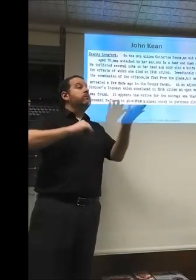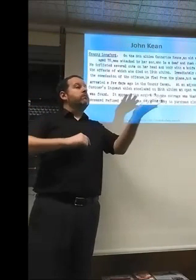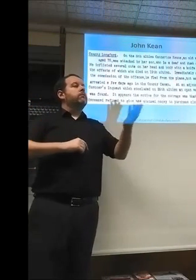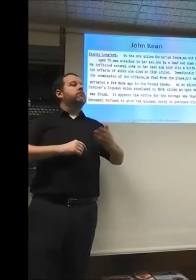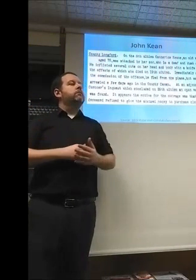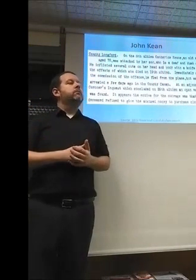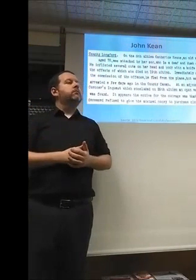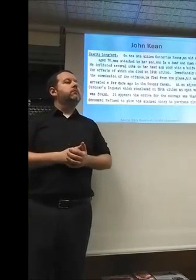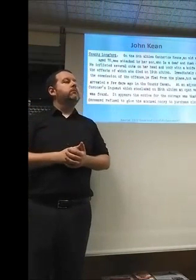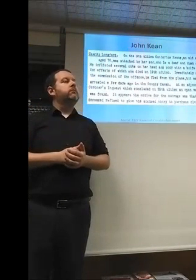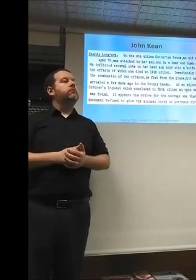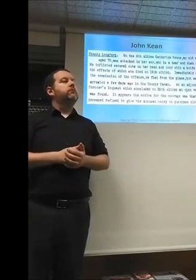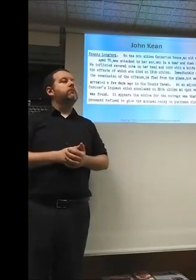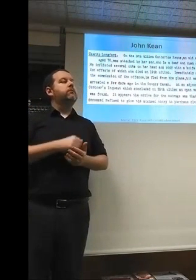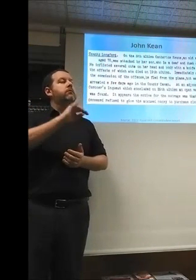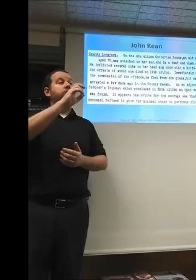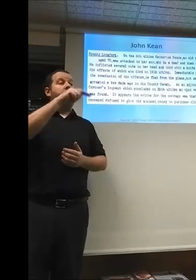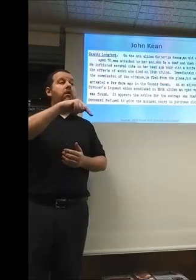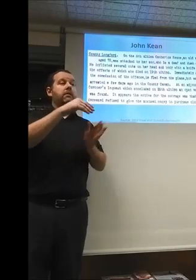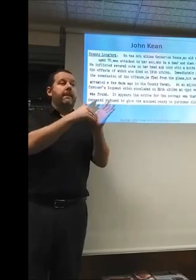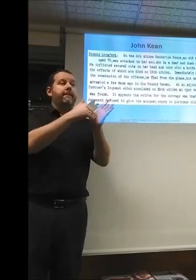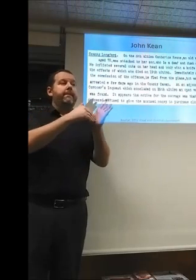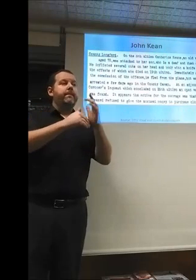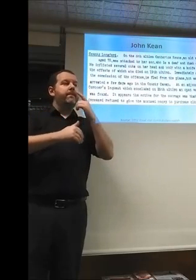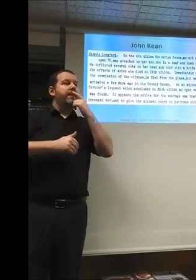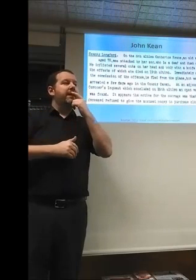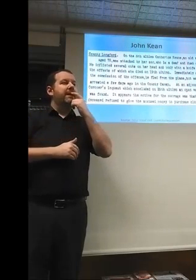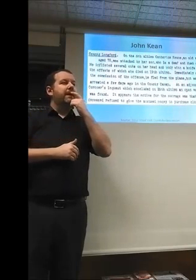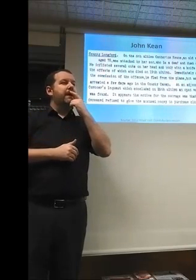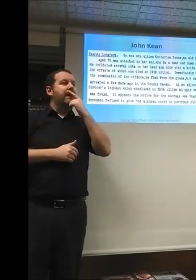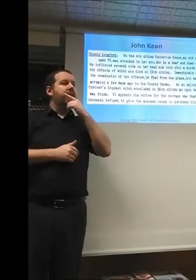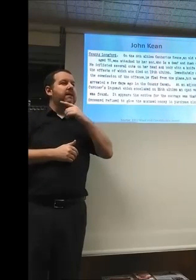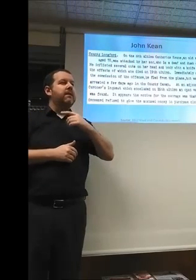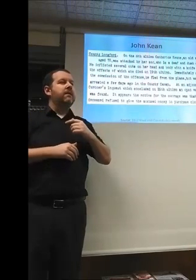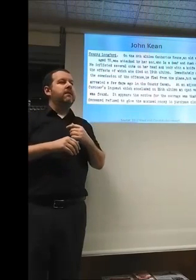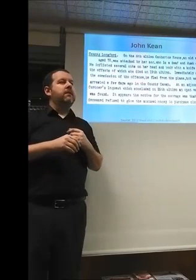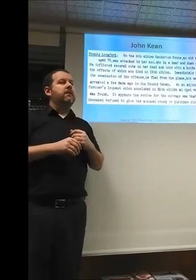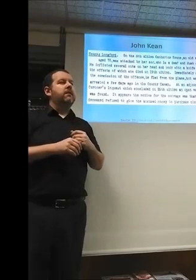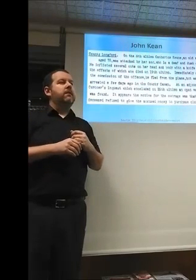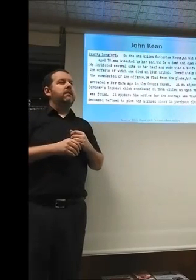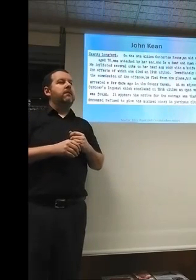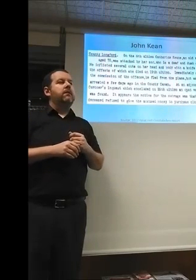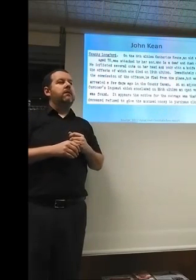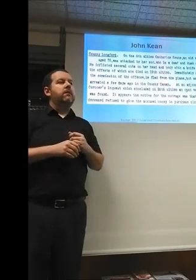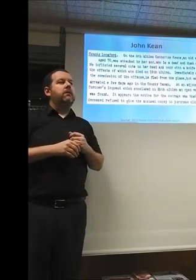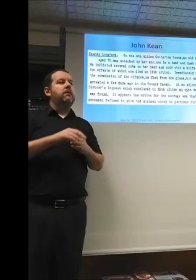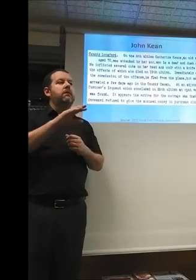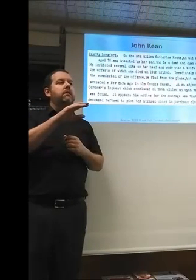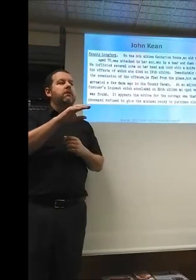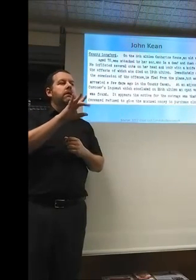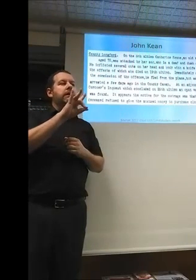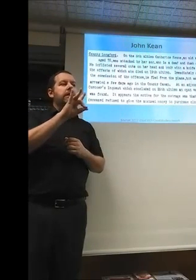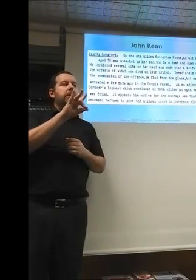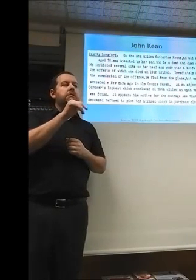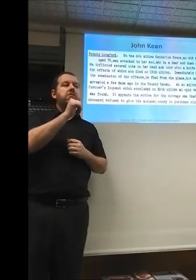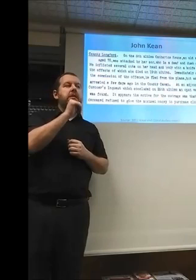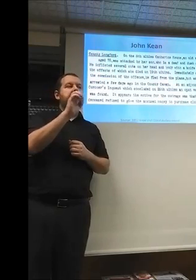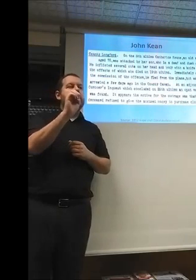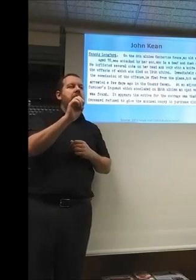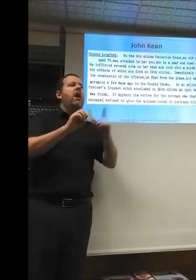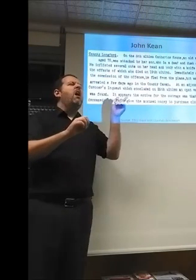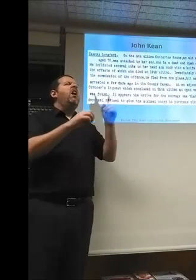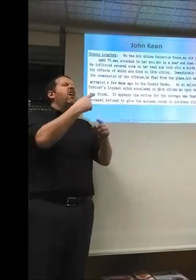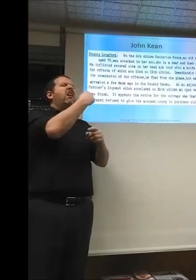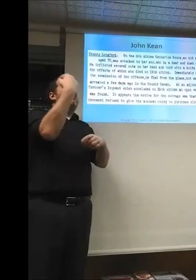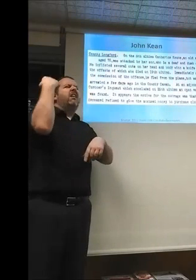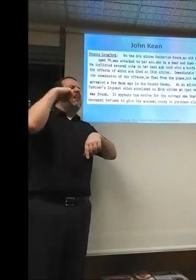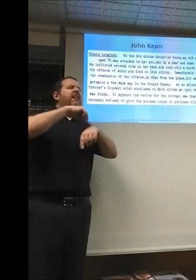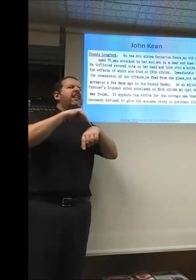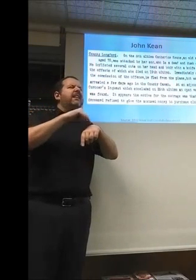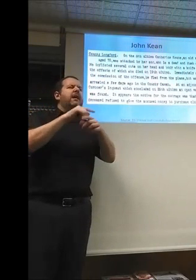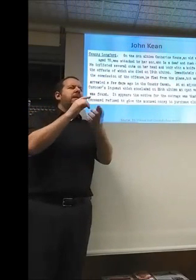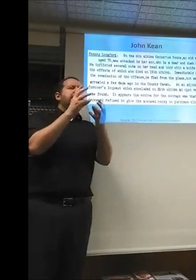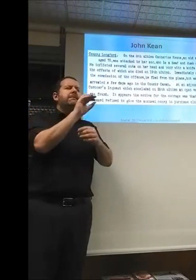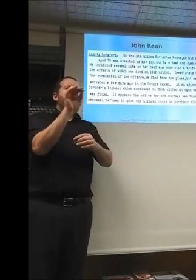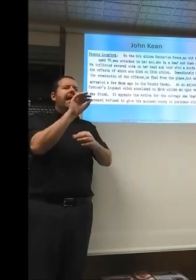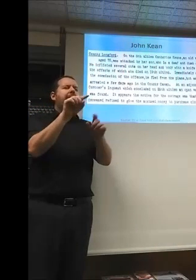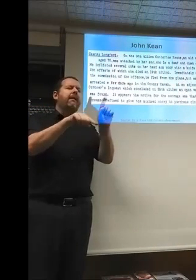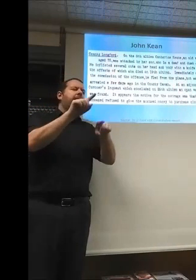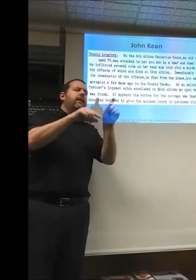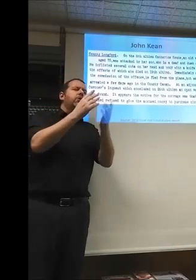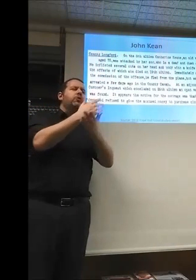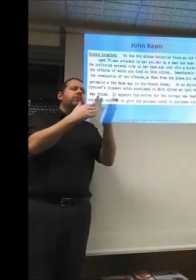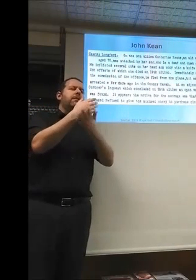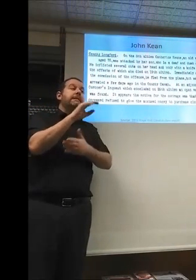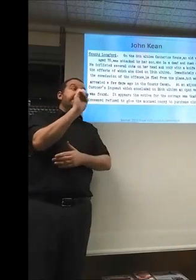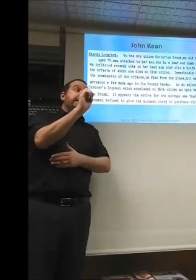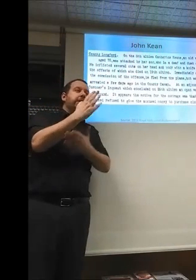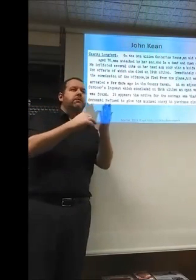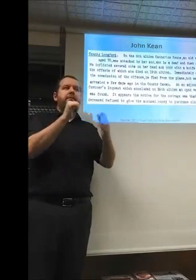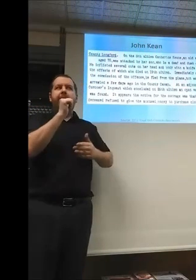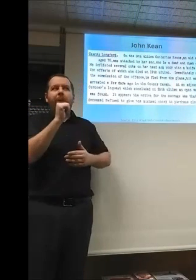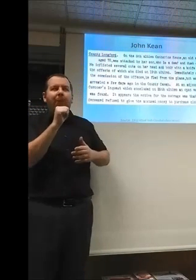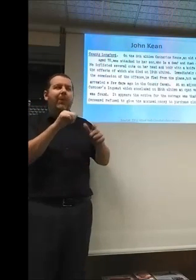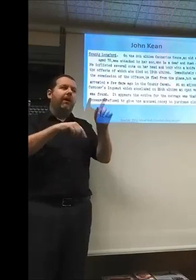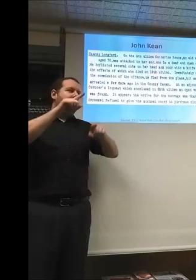if the deaf man could understand the oath so he asked the jury do you think the deaf